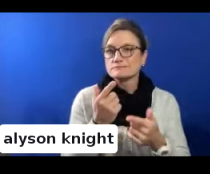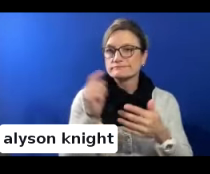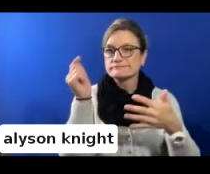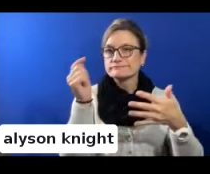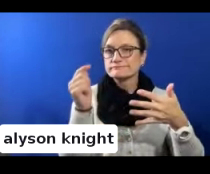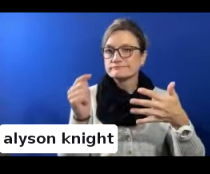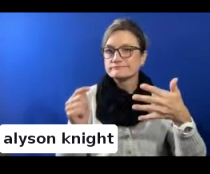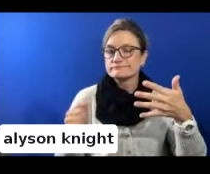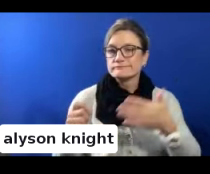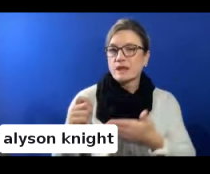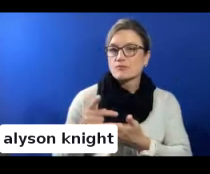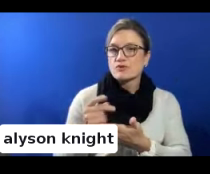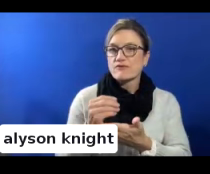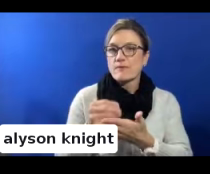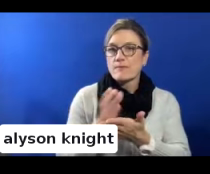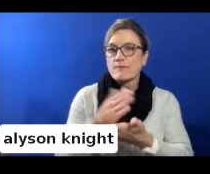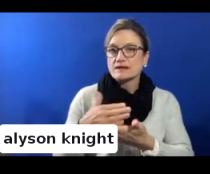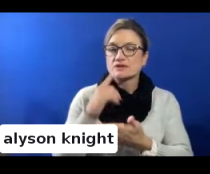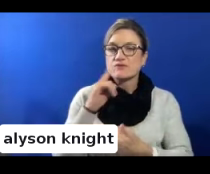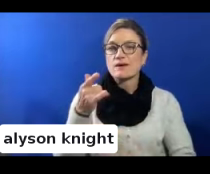approved budget for $18,500.